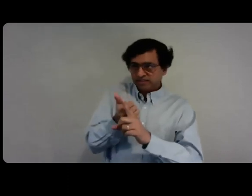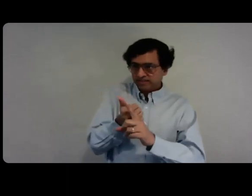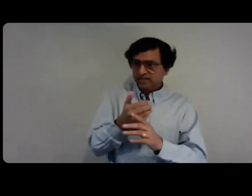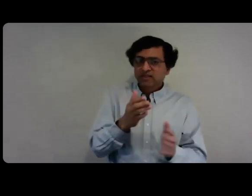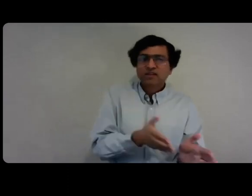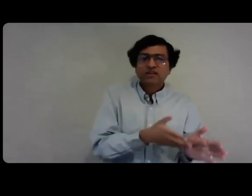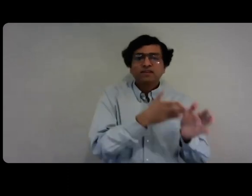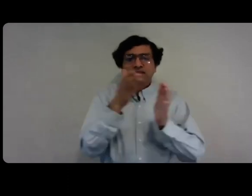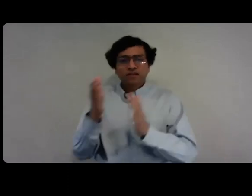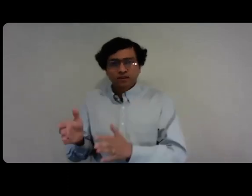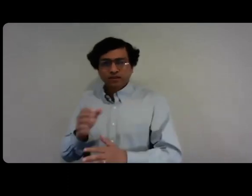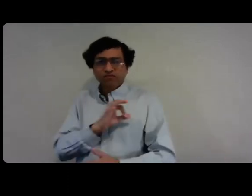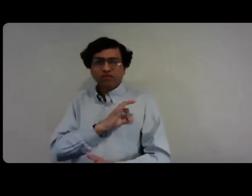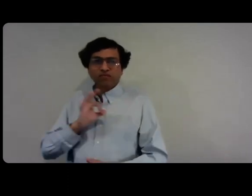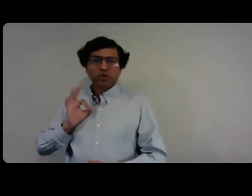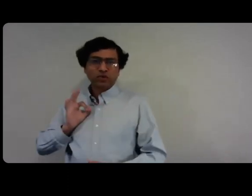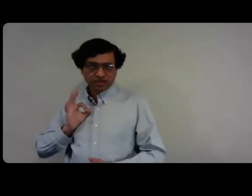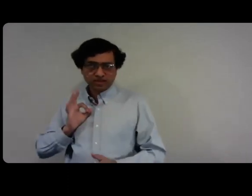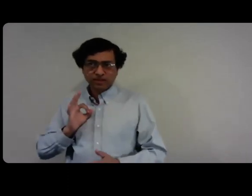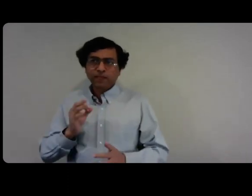visual comprehension in a classroom.